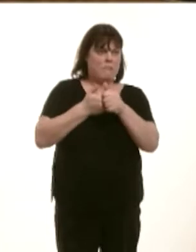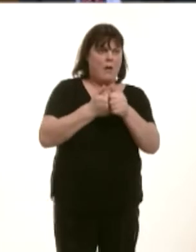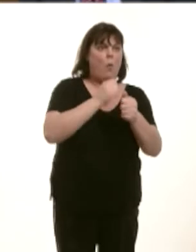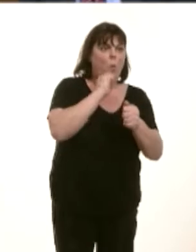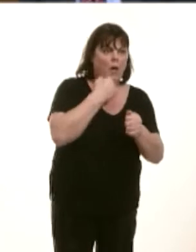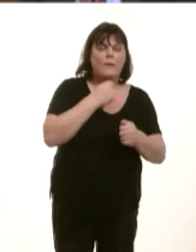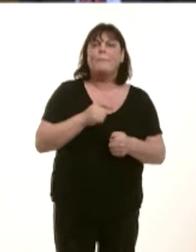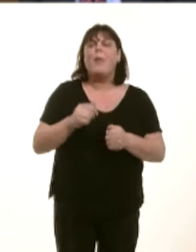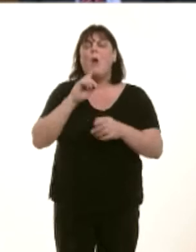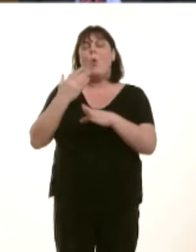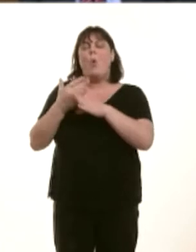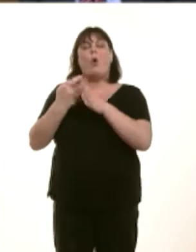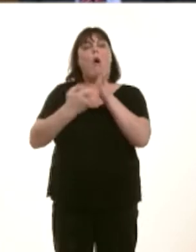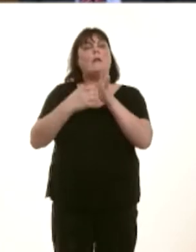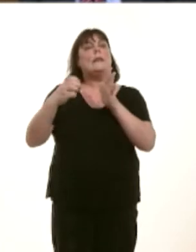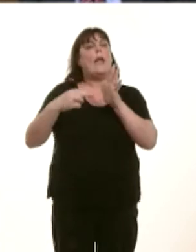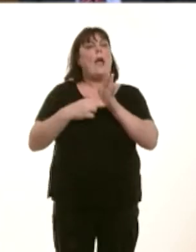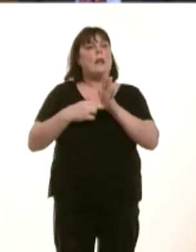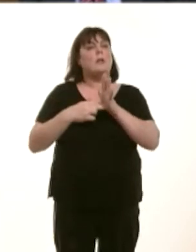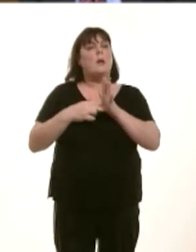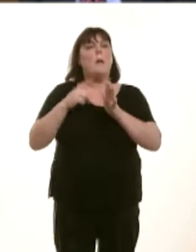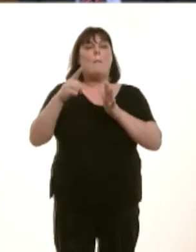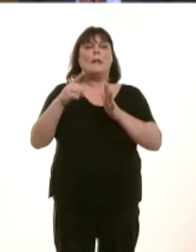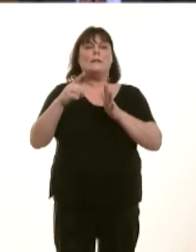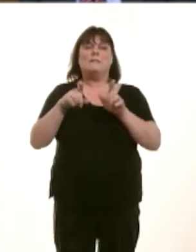words that the NHS shouldnít be a political football, which echo the words of Jeremy Hunt,